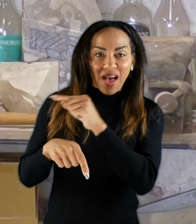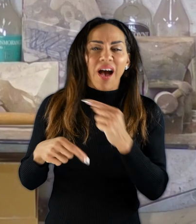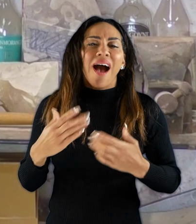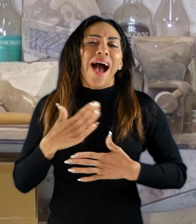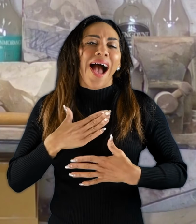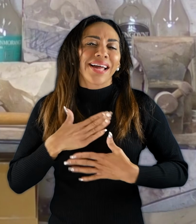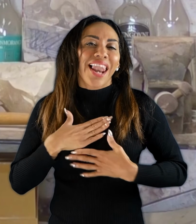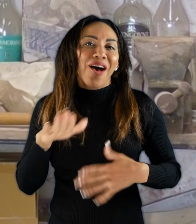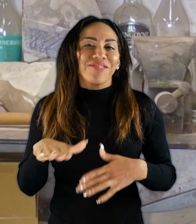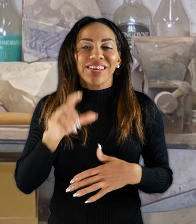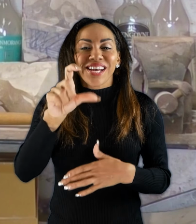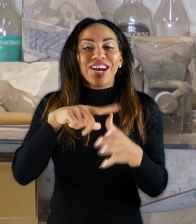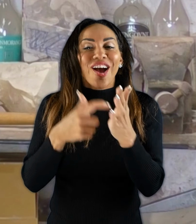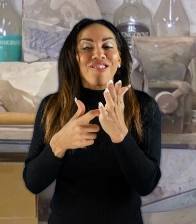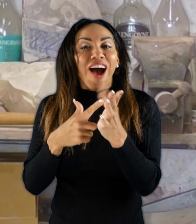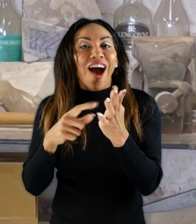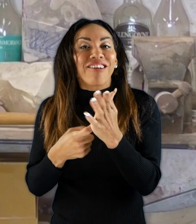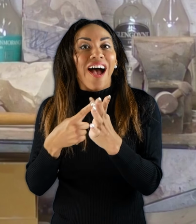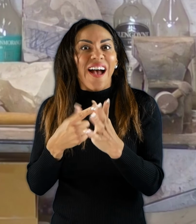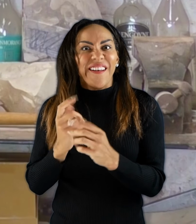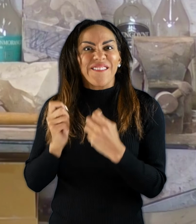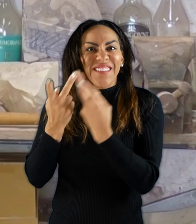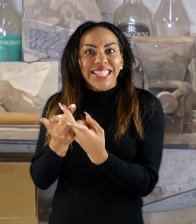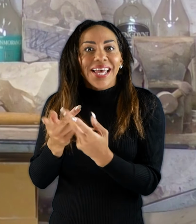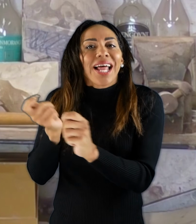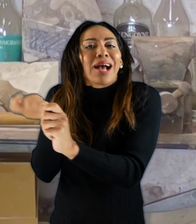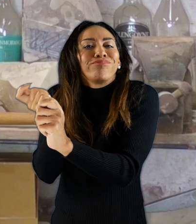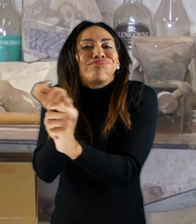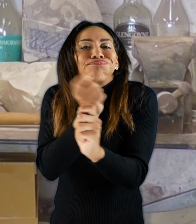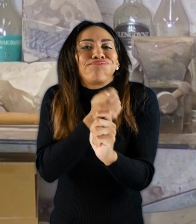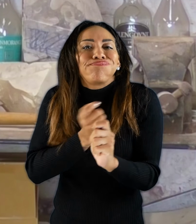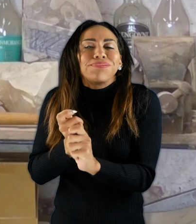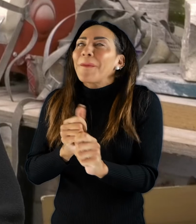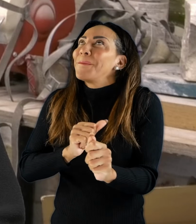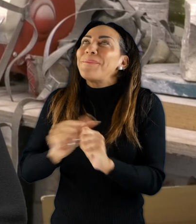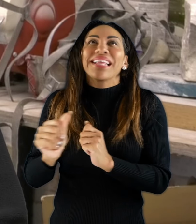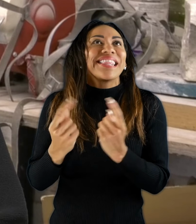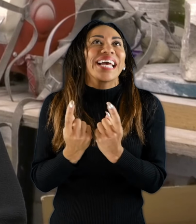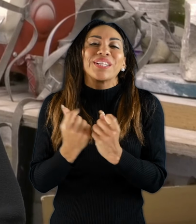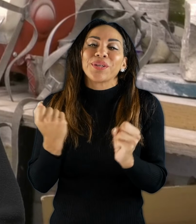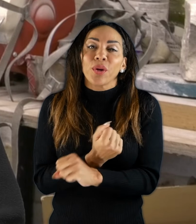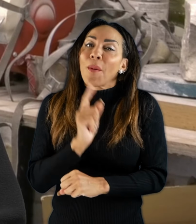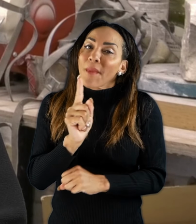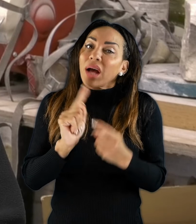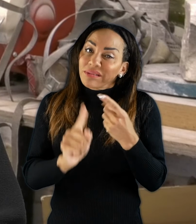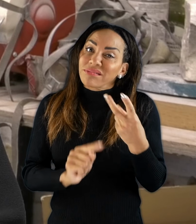in Carrara in Italy. It's kind of the best thing to do. But I also love Venice, which is on the east